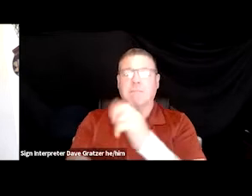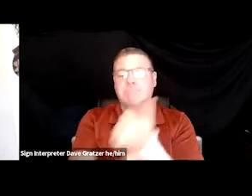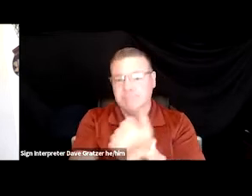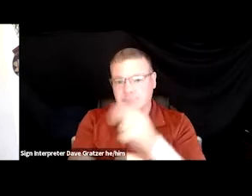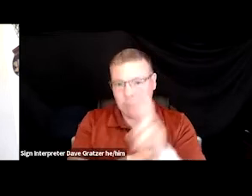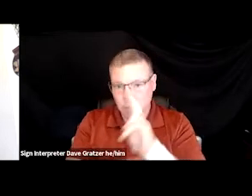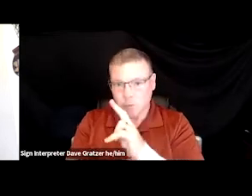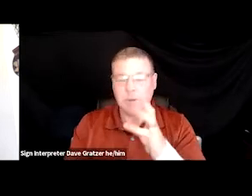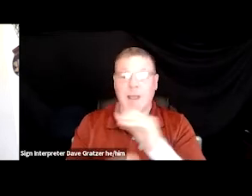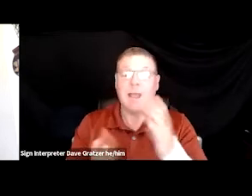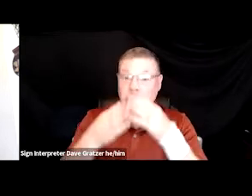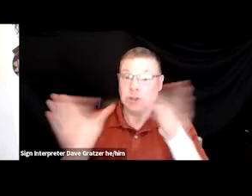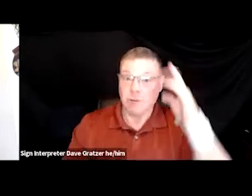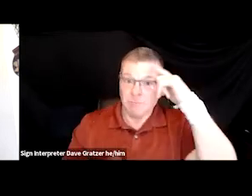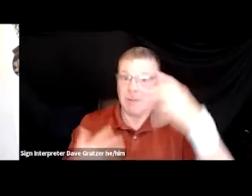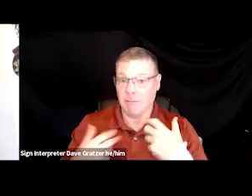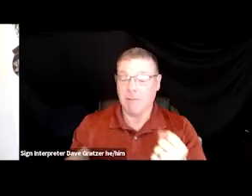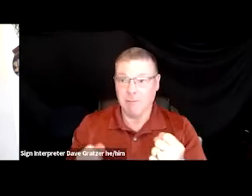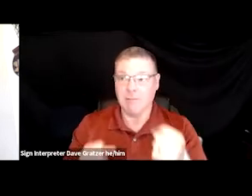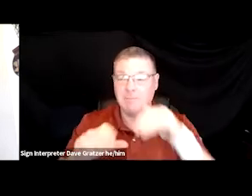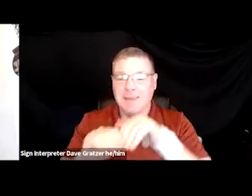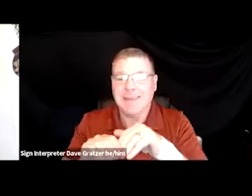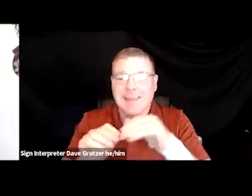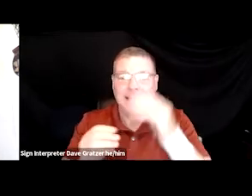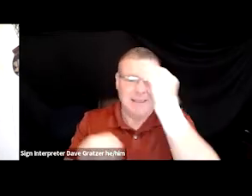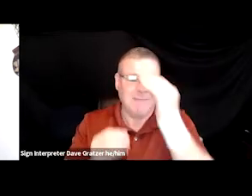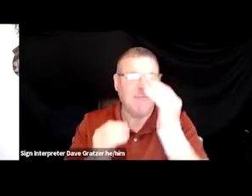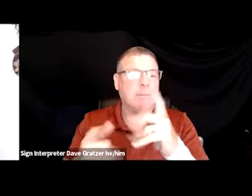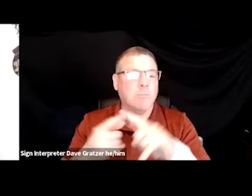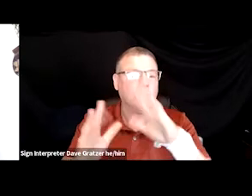In general, mental health and substance use information to the community.